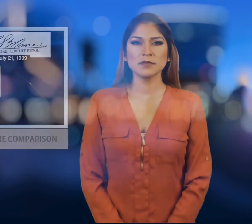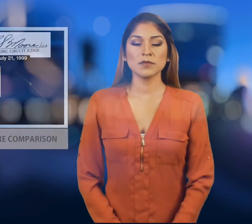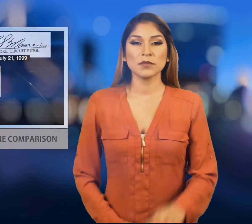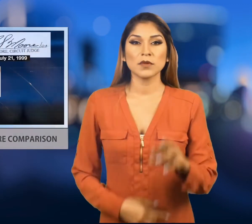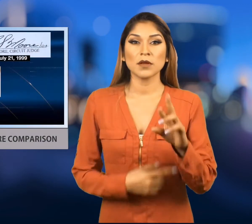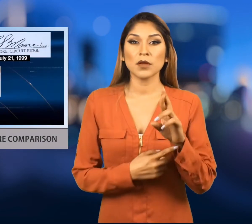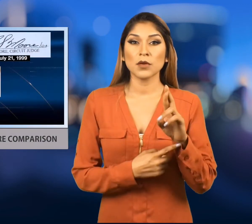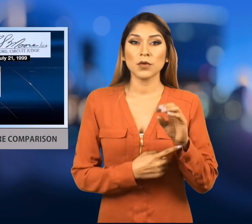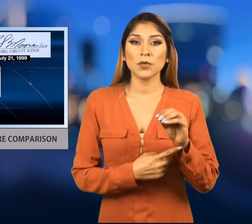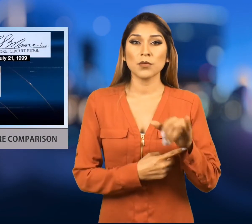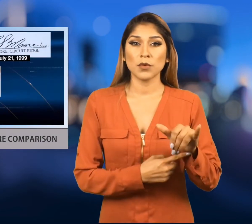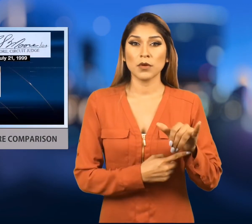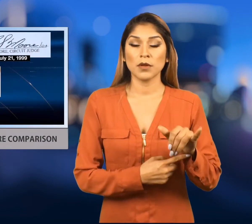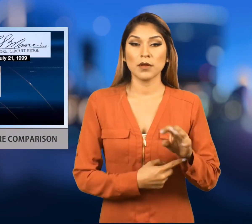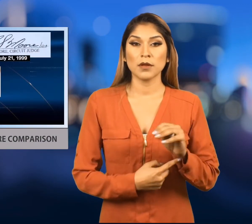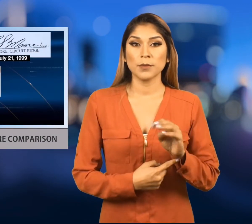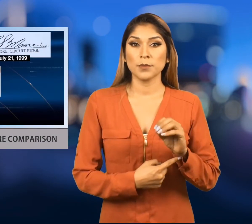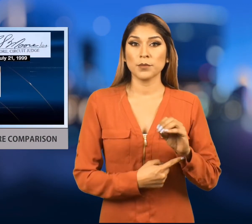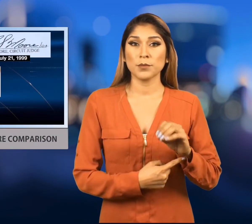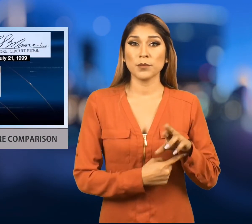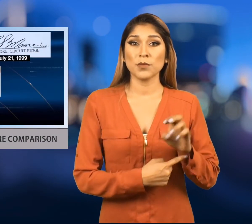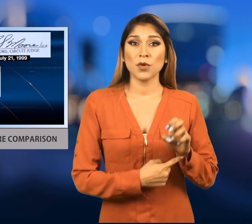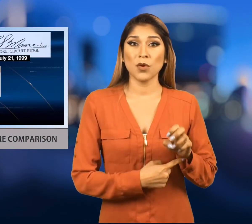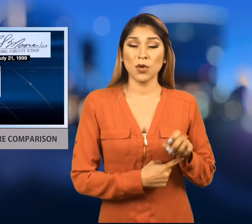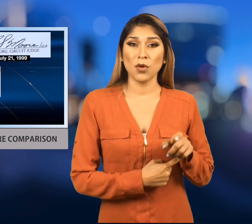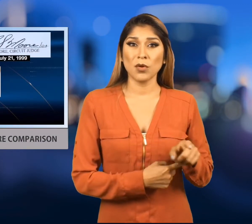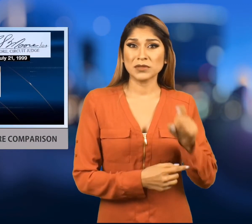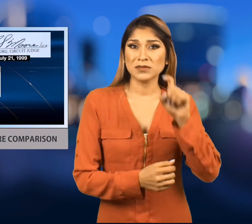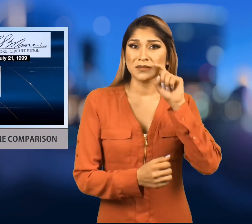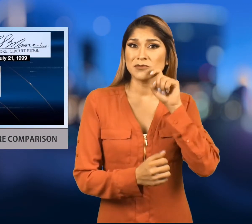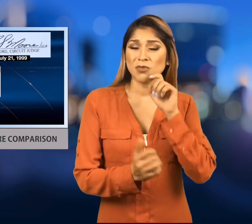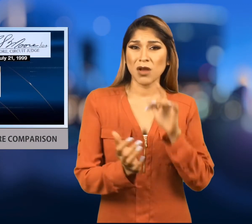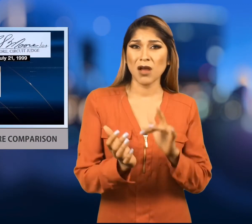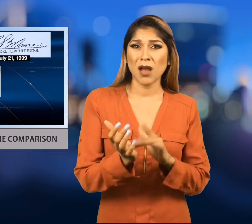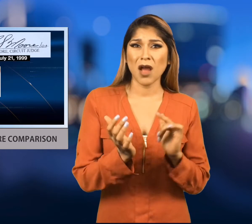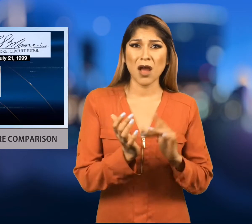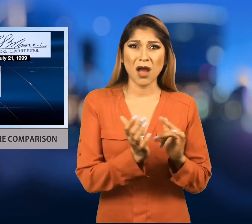These signatures have now become the center of